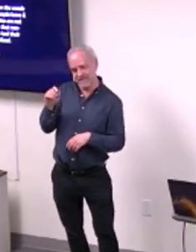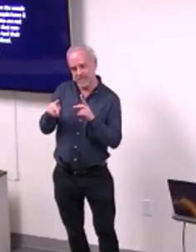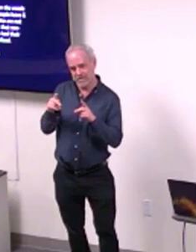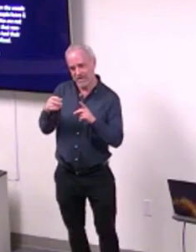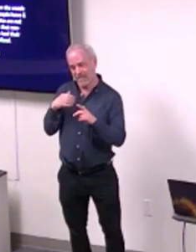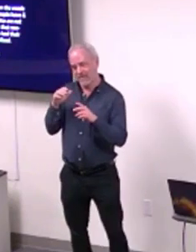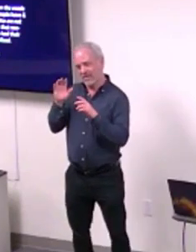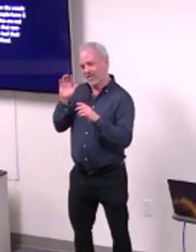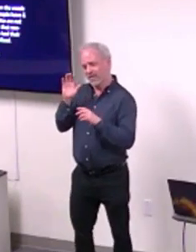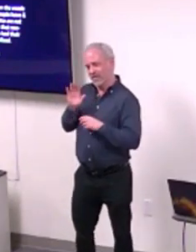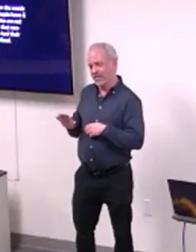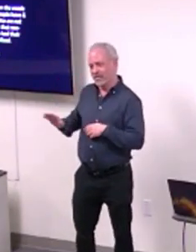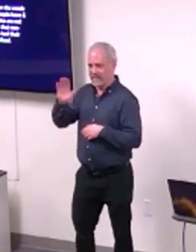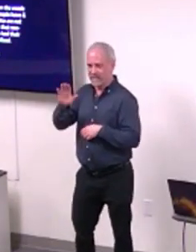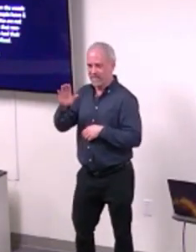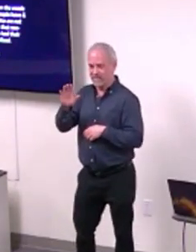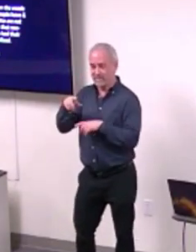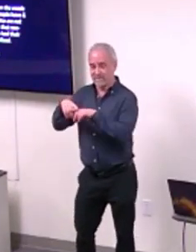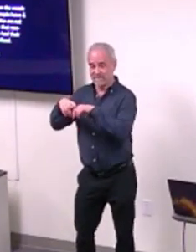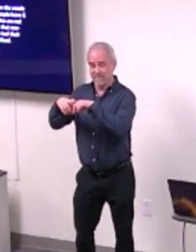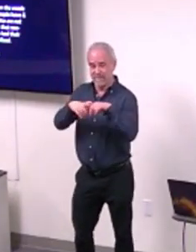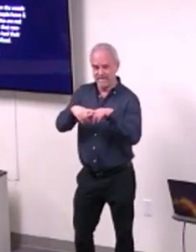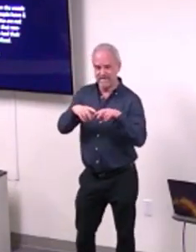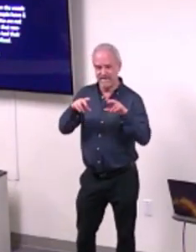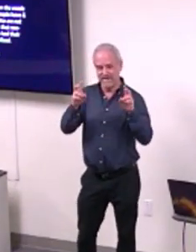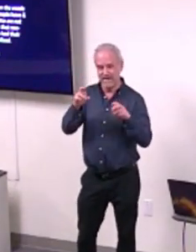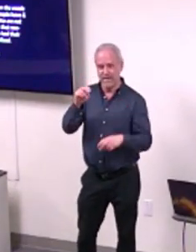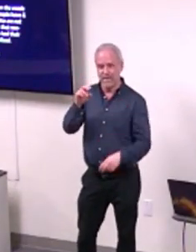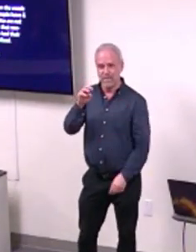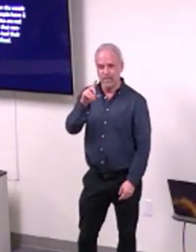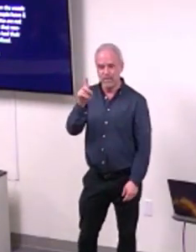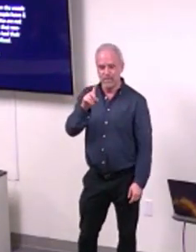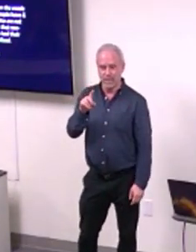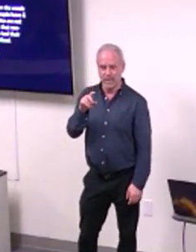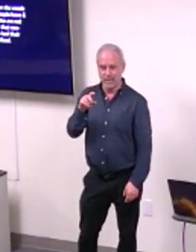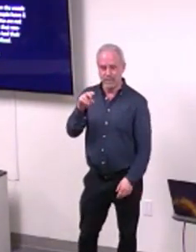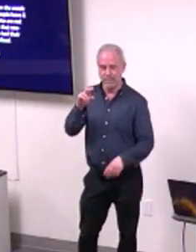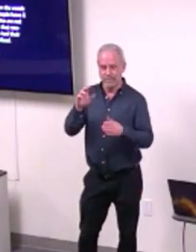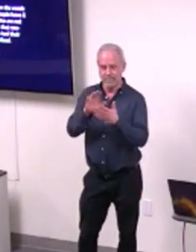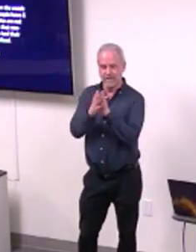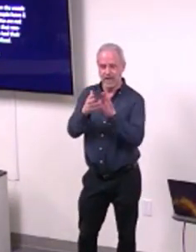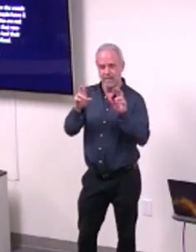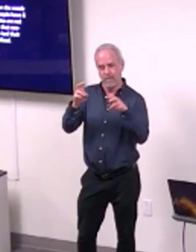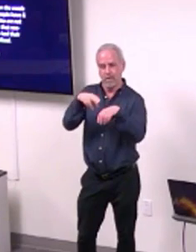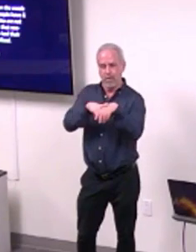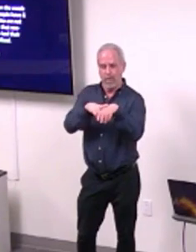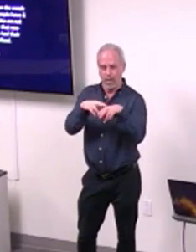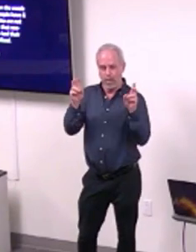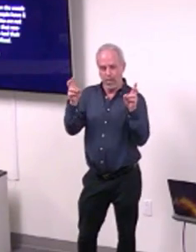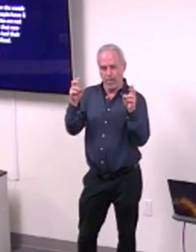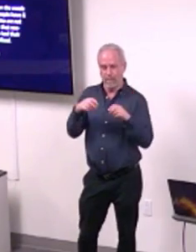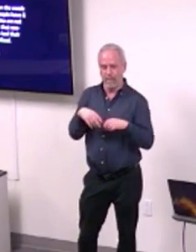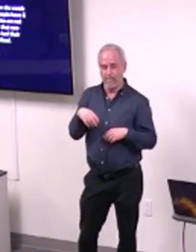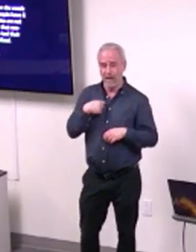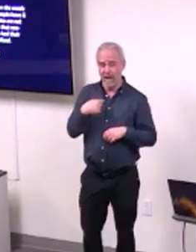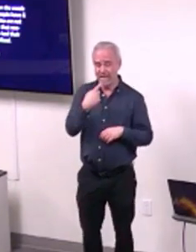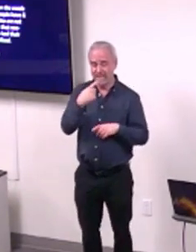when we think around what is normal? Actually normal-- I say normal is a myth, a problem, and a privilege.